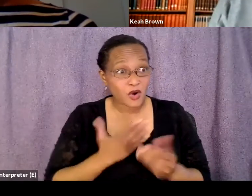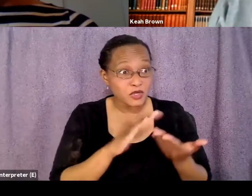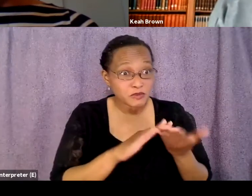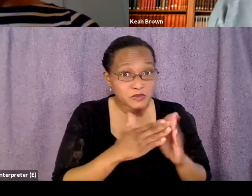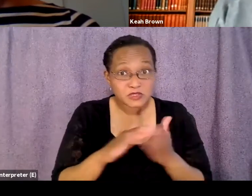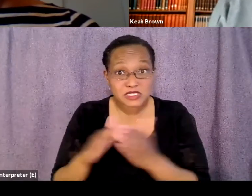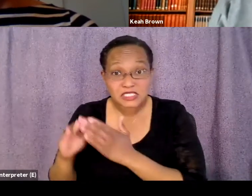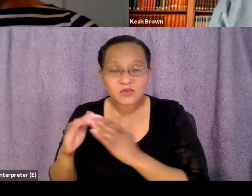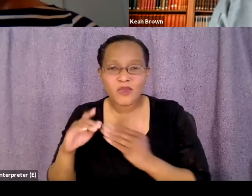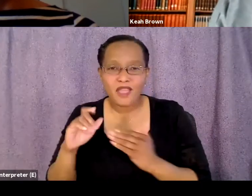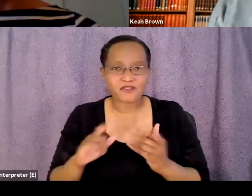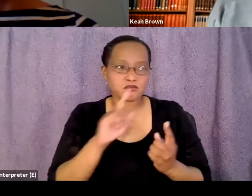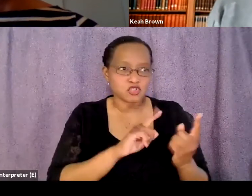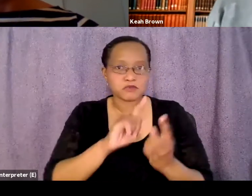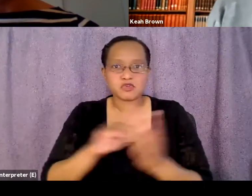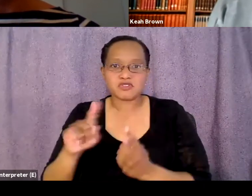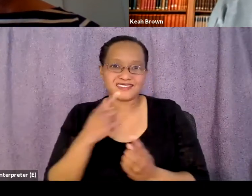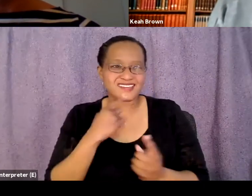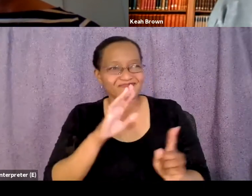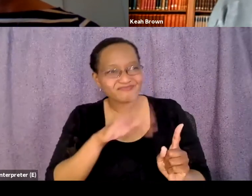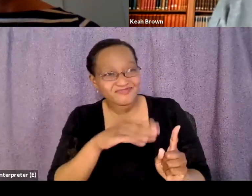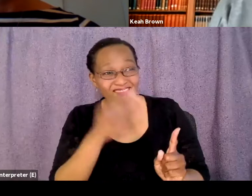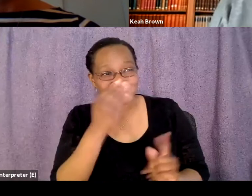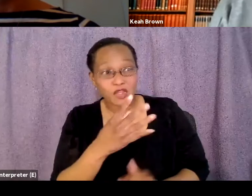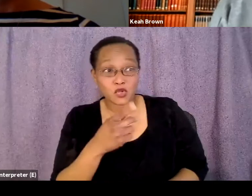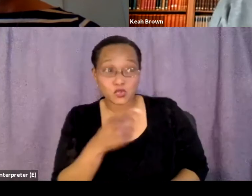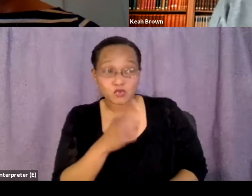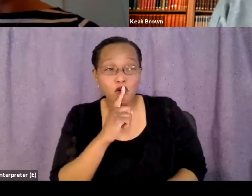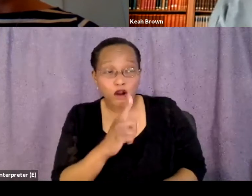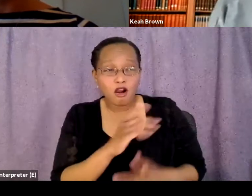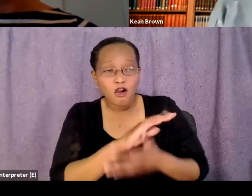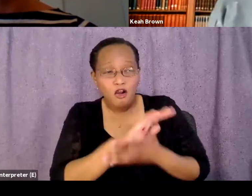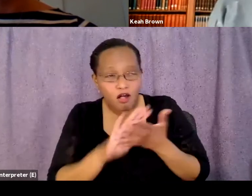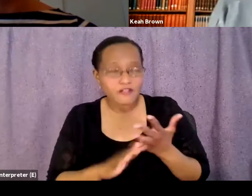person to person and say hey listen, you are all of those things to me, I will never invalidate